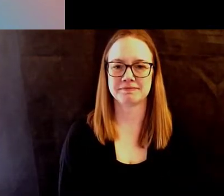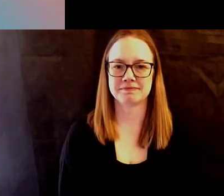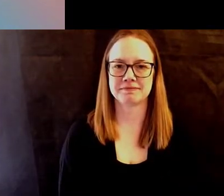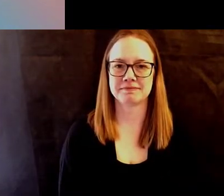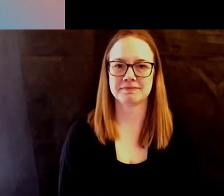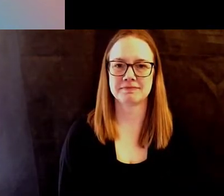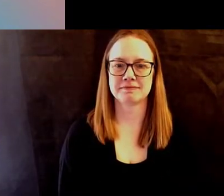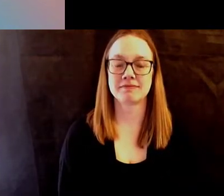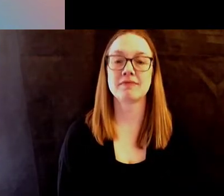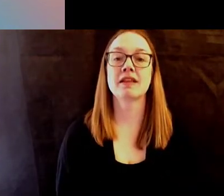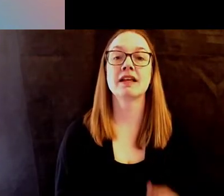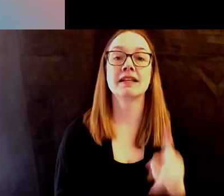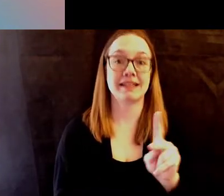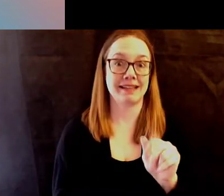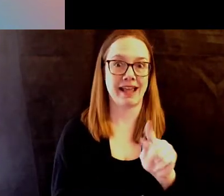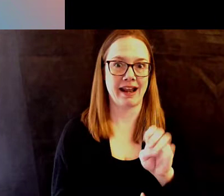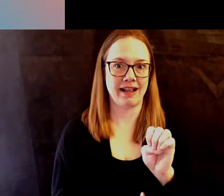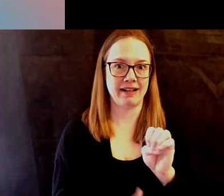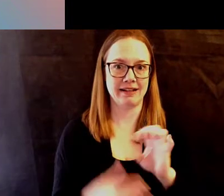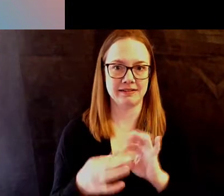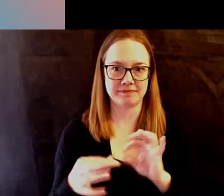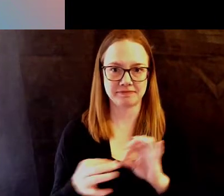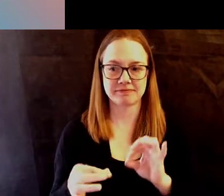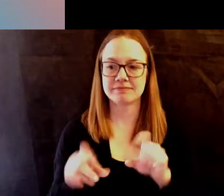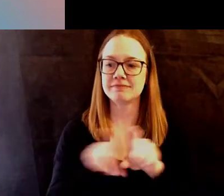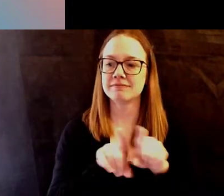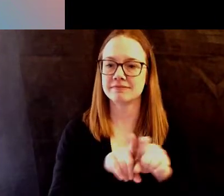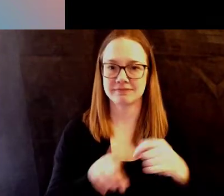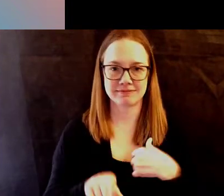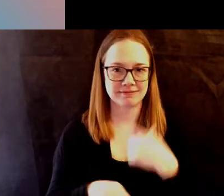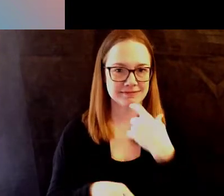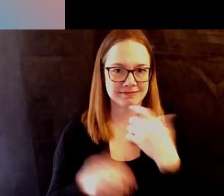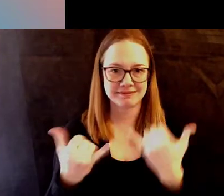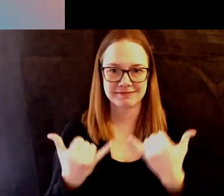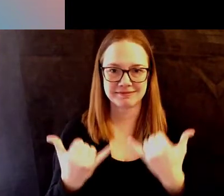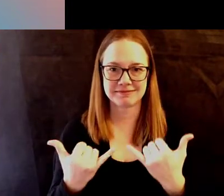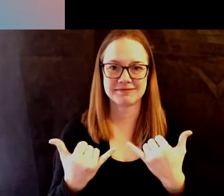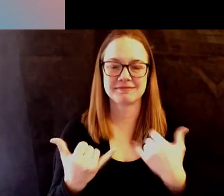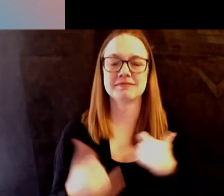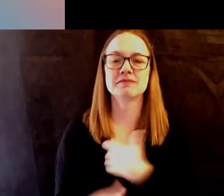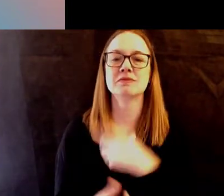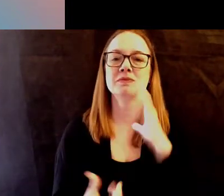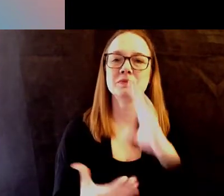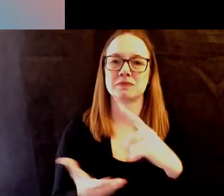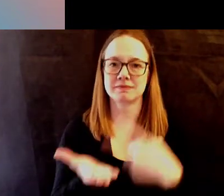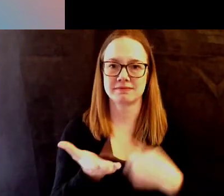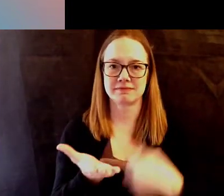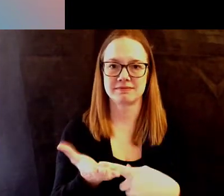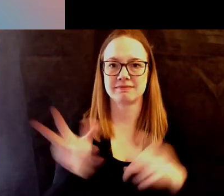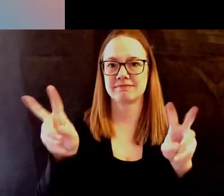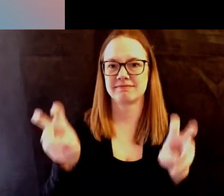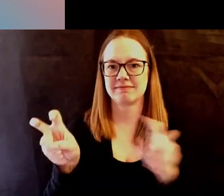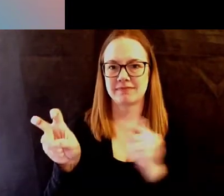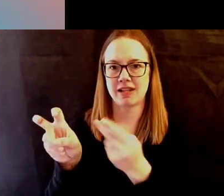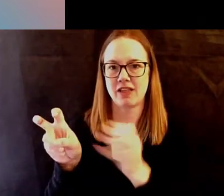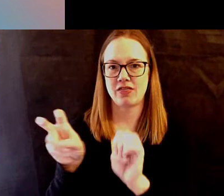So, as I said, today we're going to talk about the room where it happens.